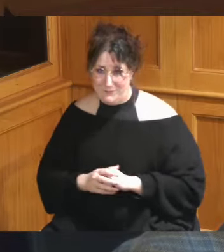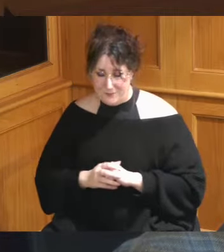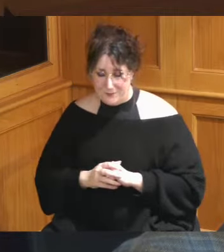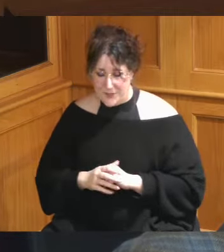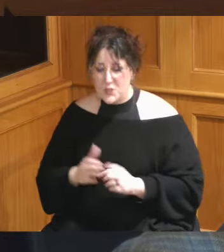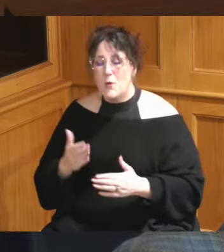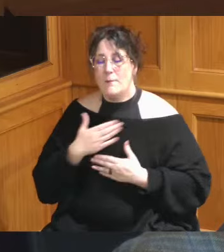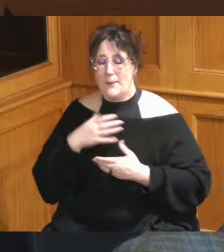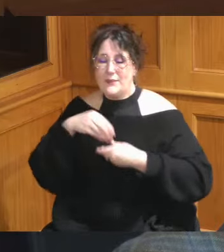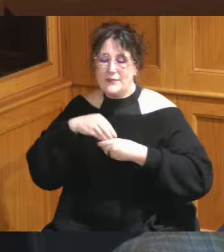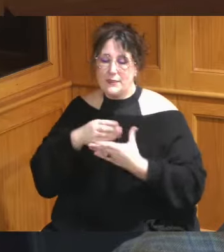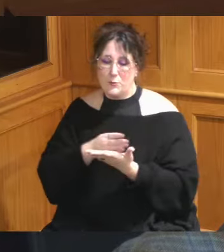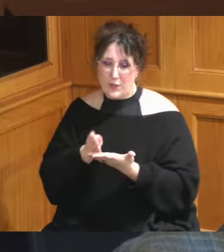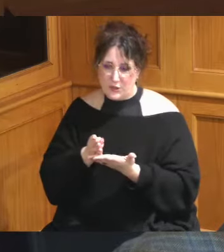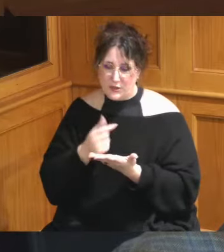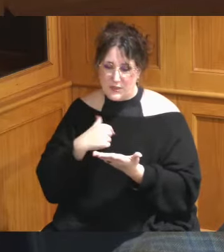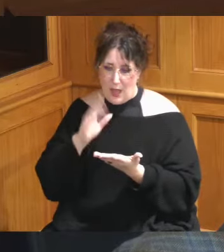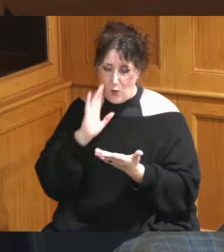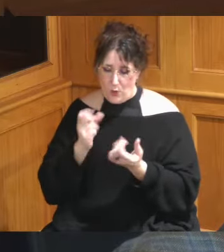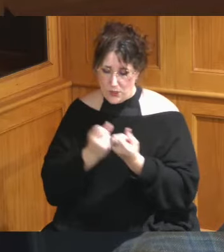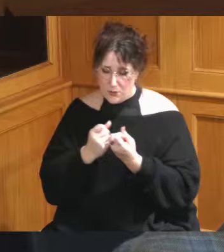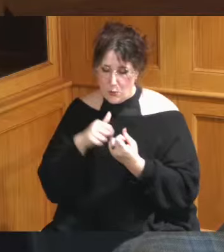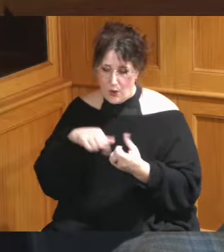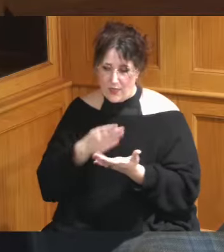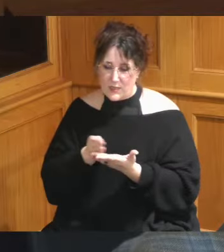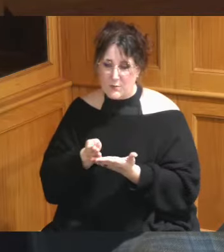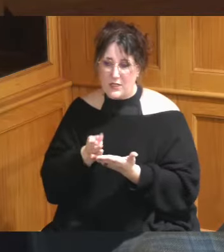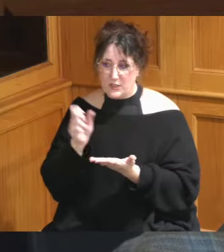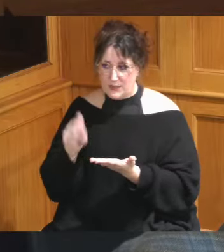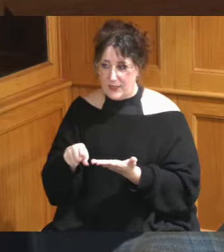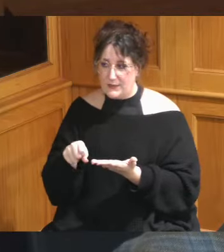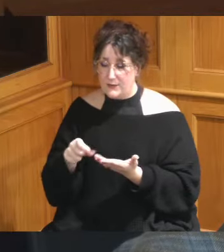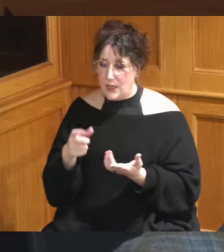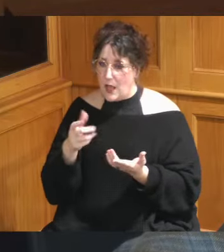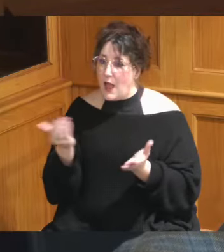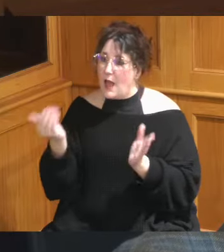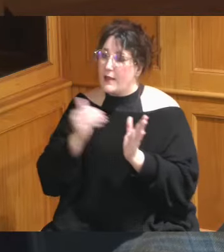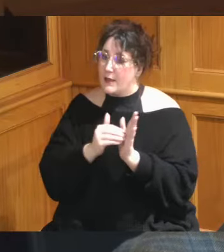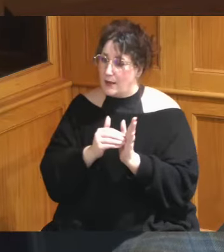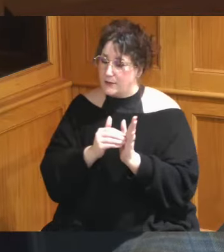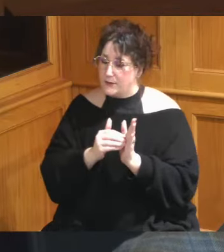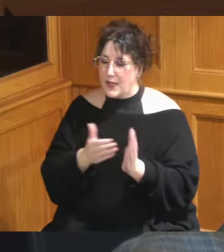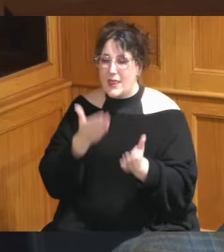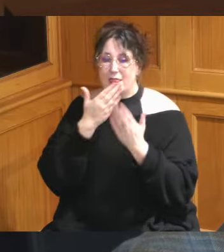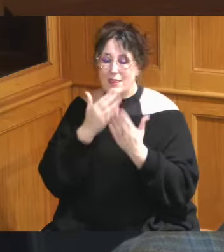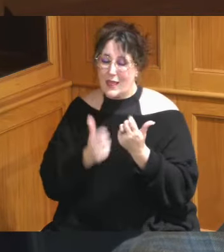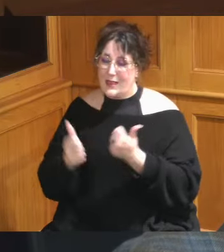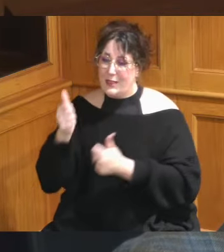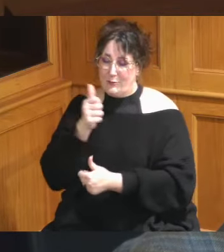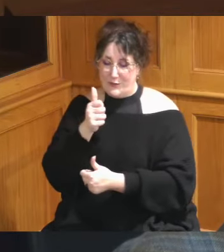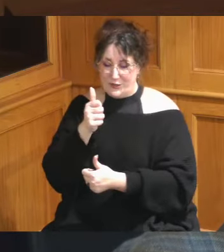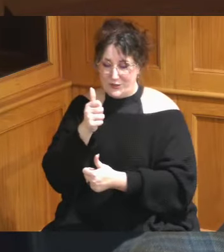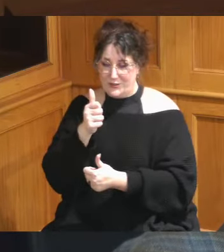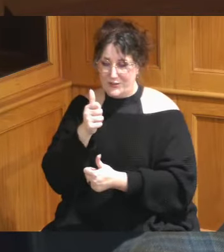I will support this budget. again, I do want to thank the Administration and the budget people